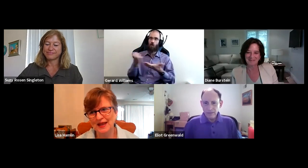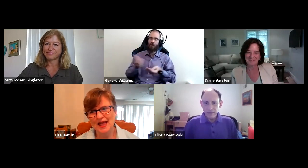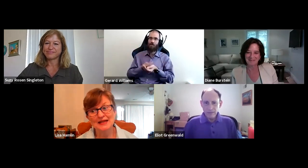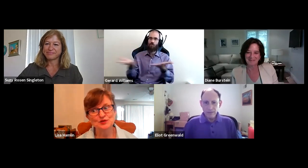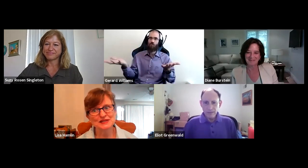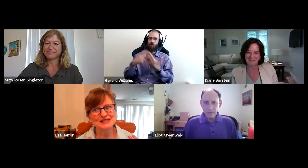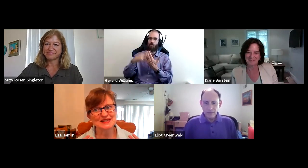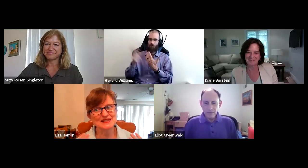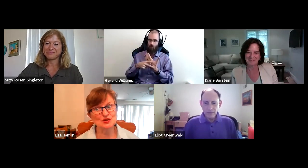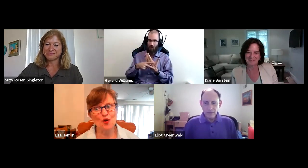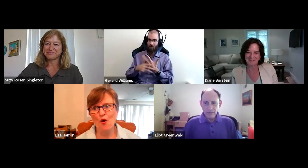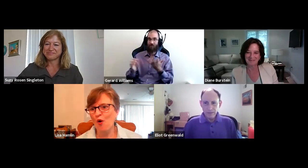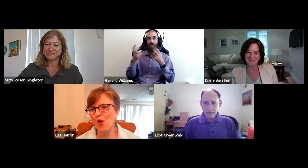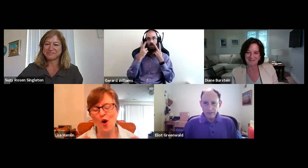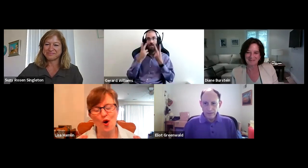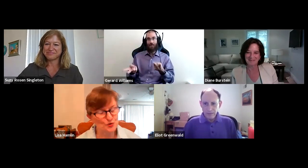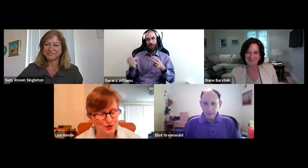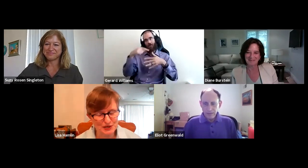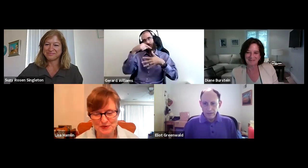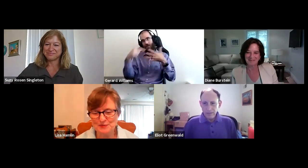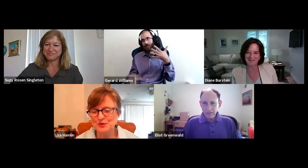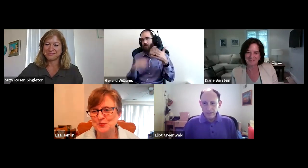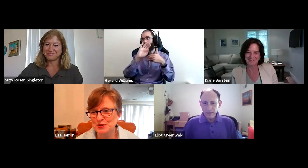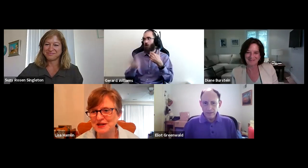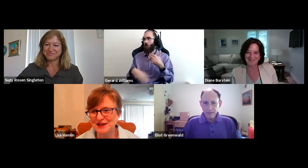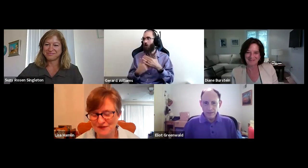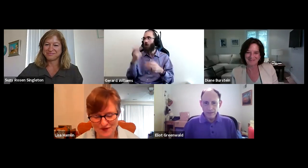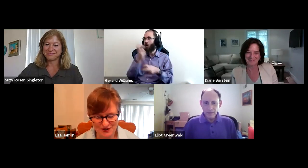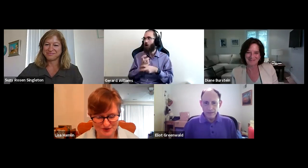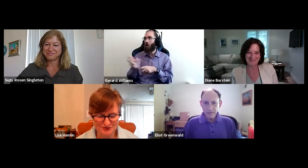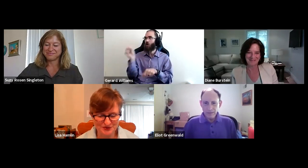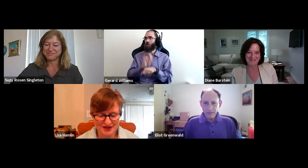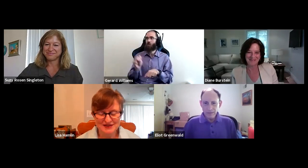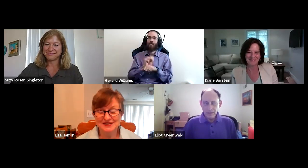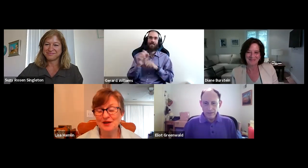As you can see these are all hard working people working for you.